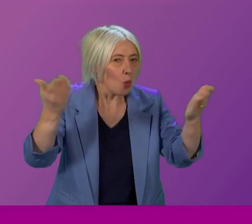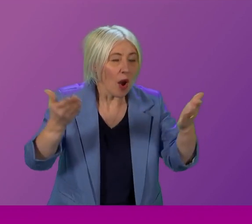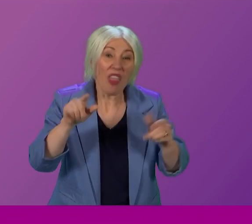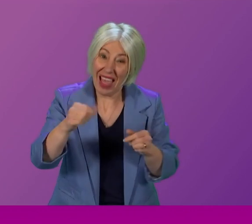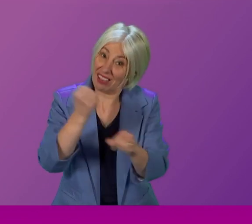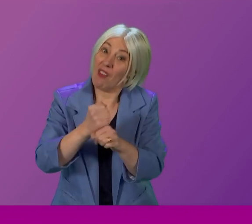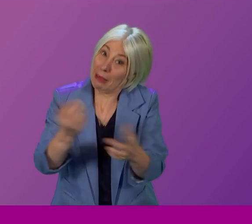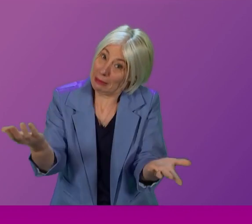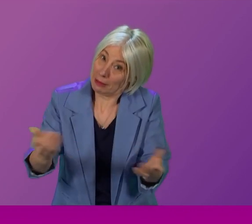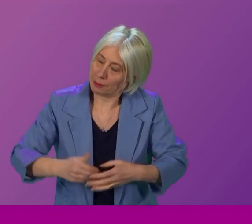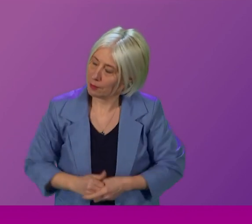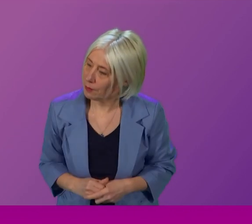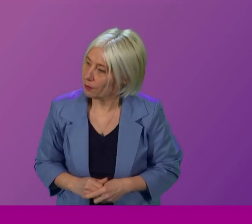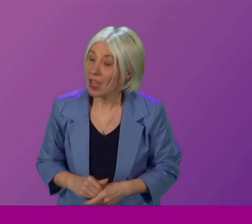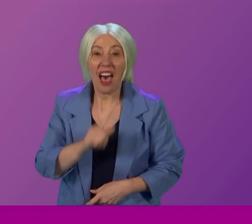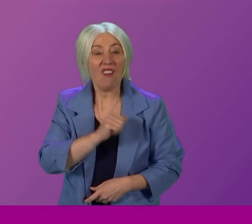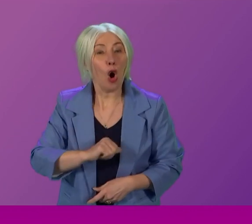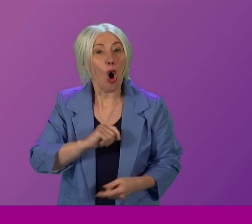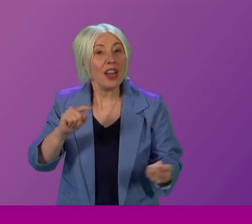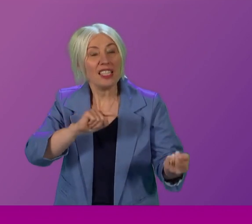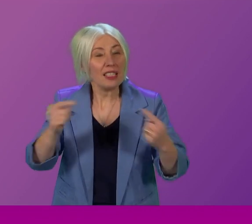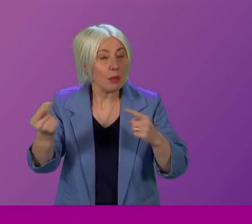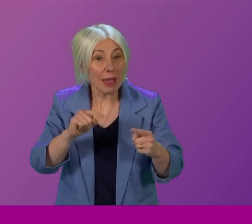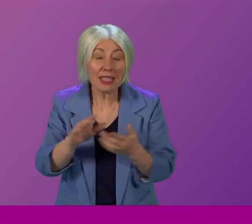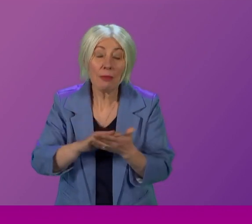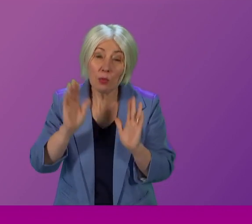We can have an honest debate only if we get an honest answer from the First Minister. This is